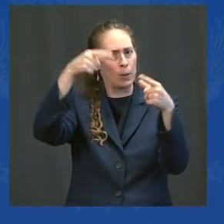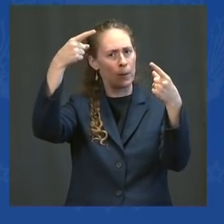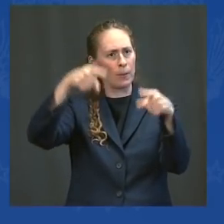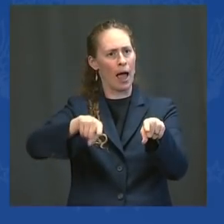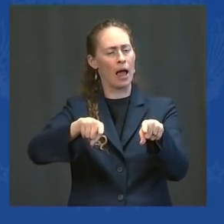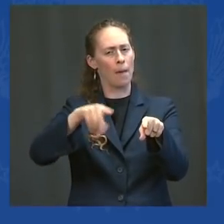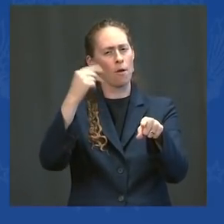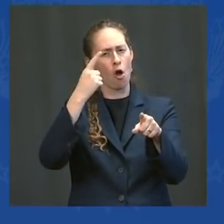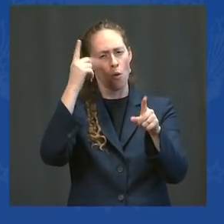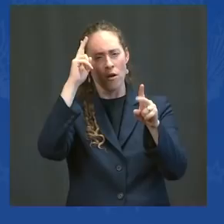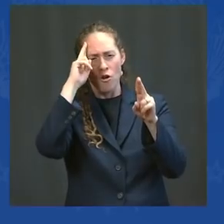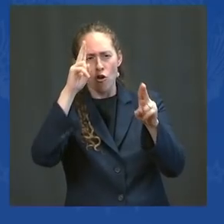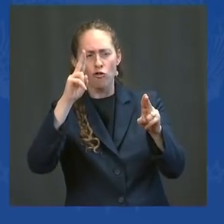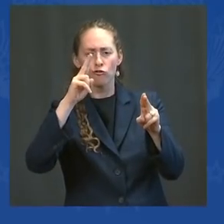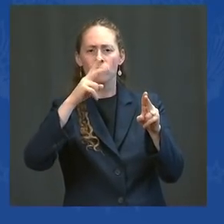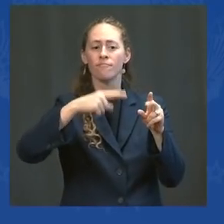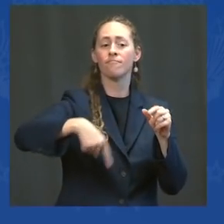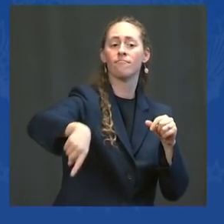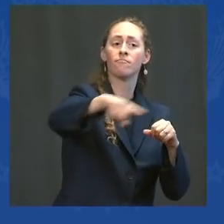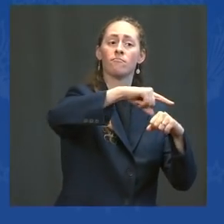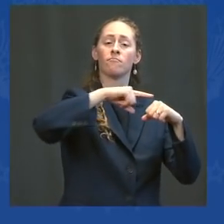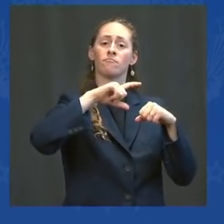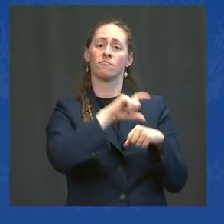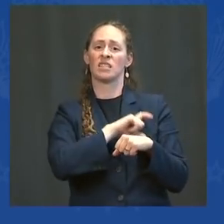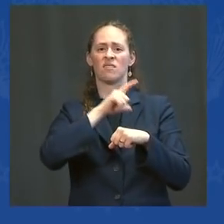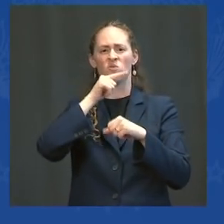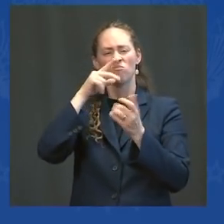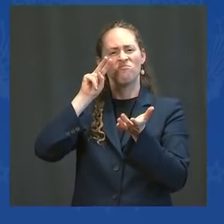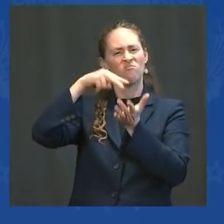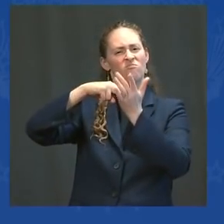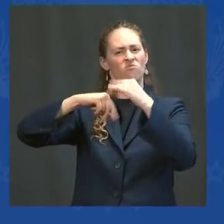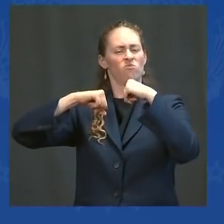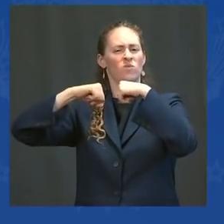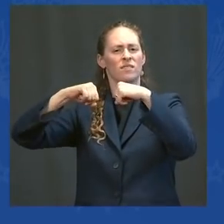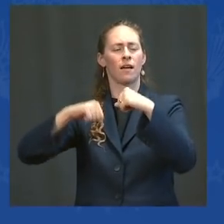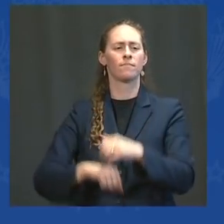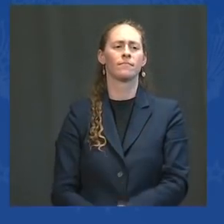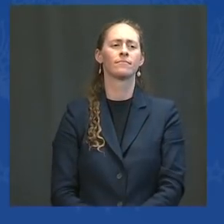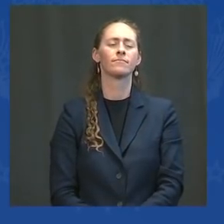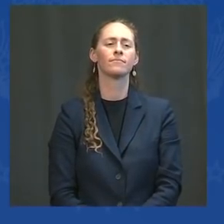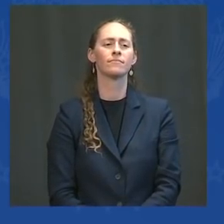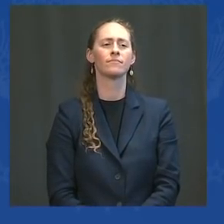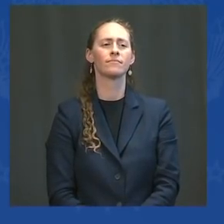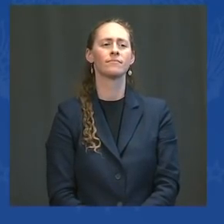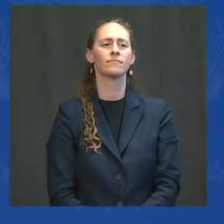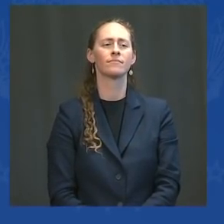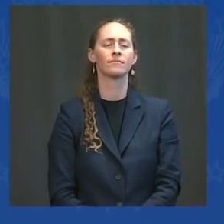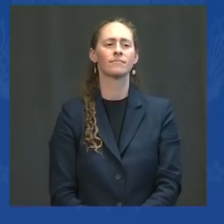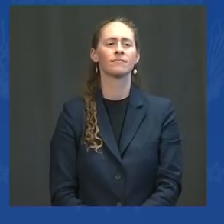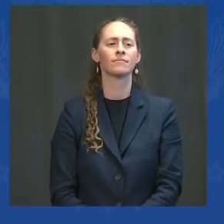I will now ask Speaker Pelosi, if she's able -- not able, willing -- --